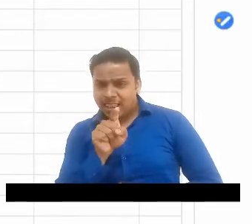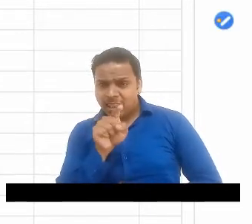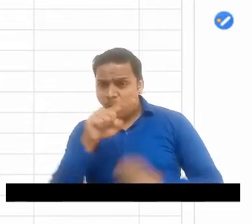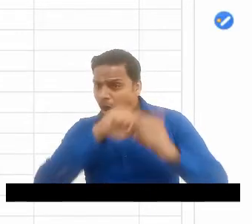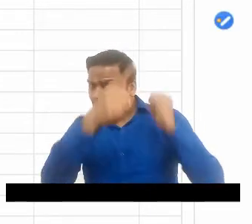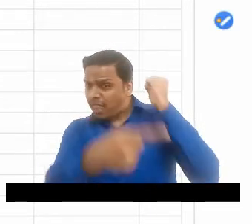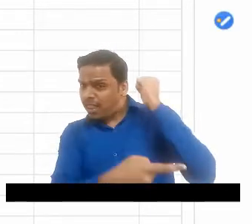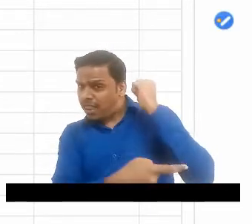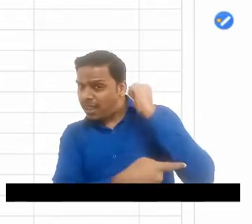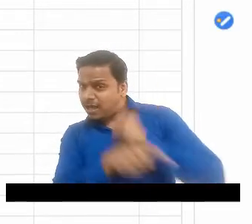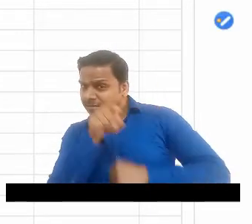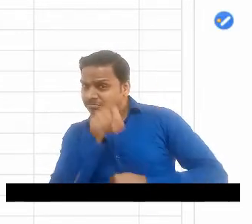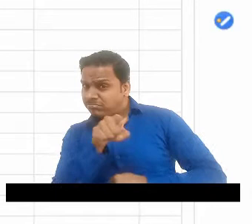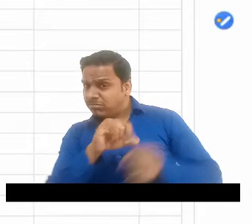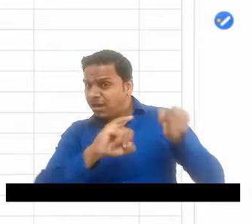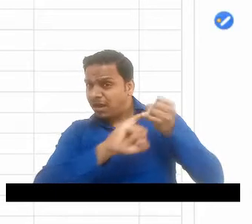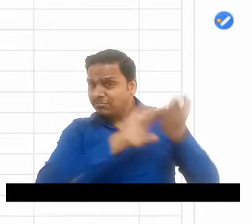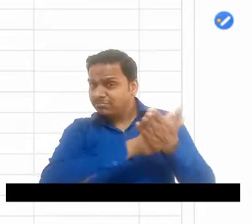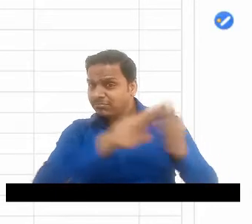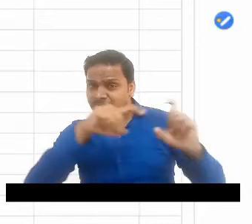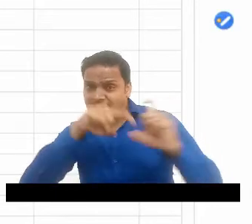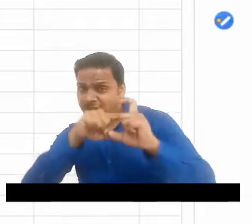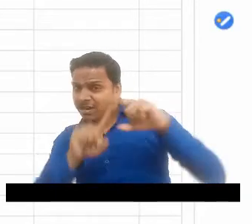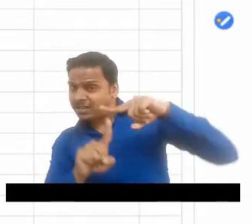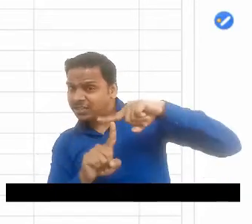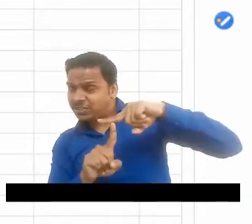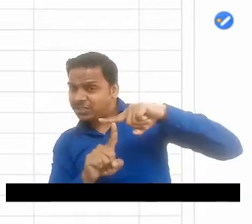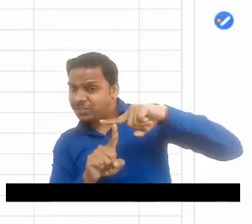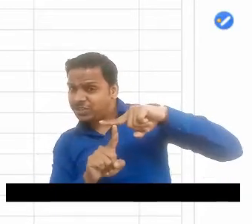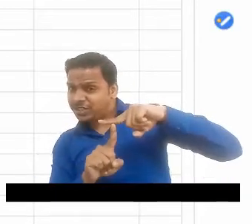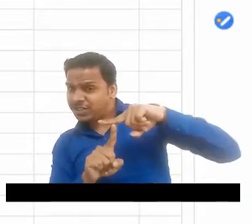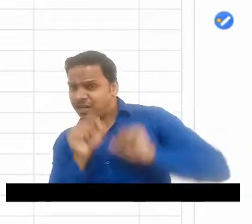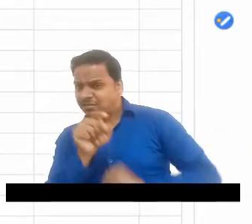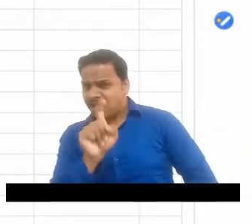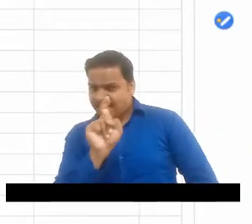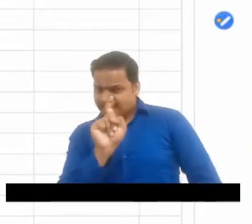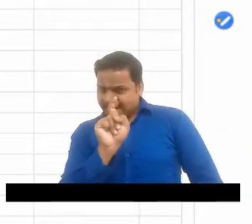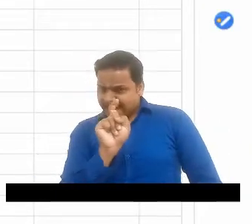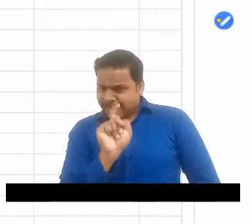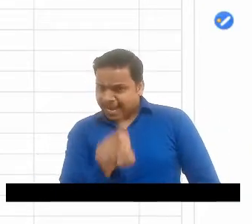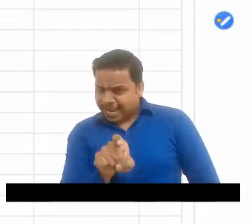Let's come down here. You can see sheets here. Okay, so you can also click this and you can